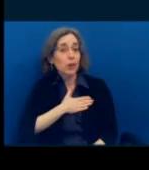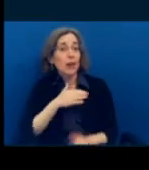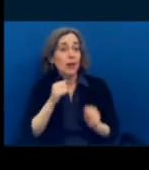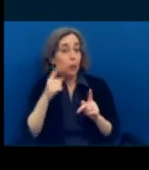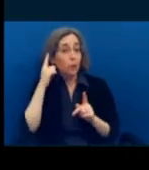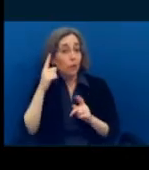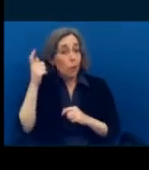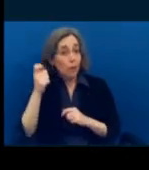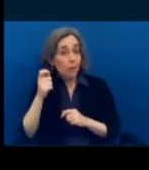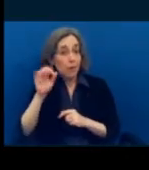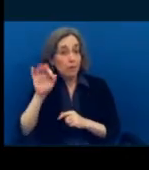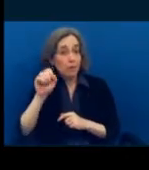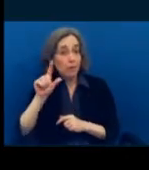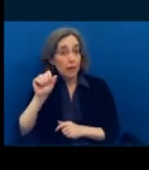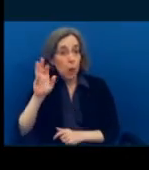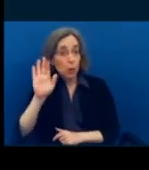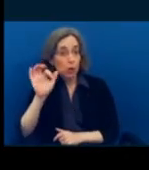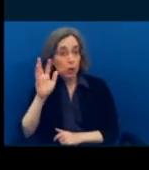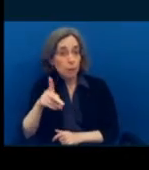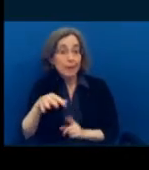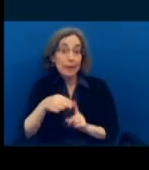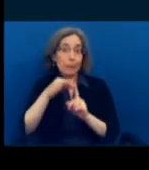THANK YOU DR. RESNICK--IT COMBINES ART AND